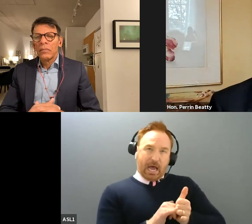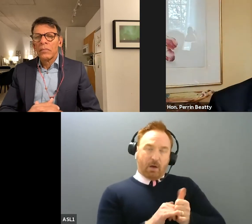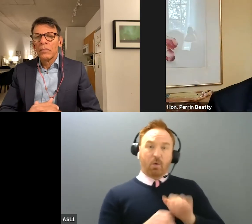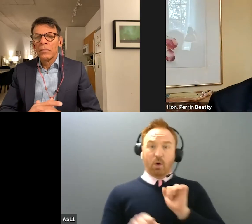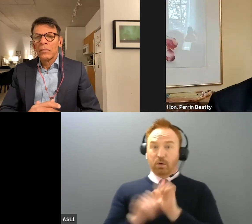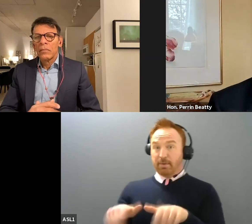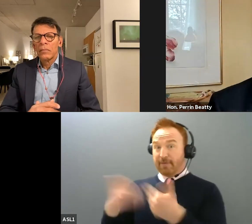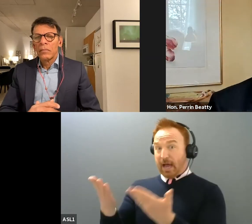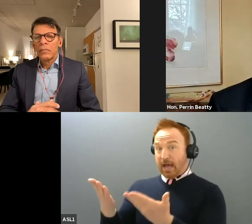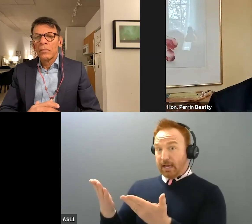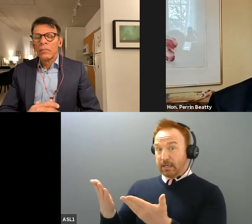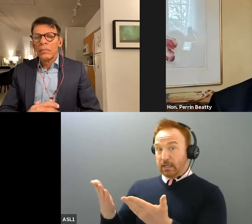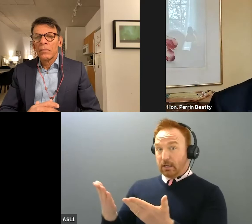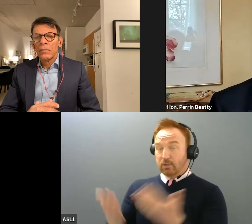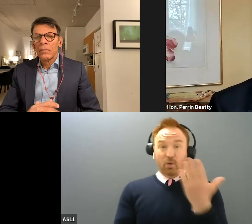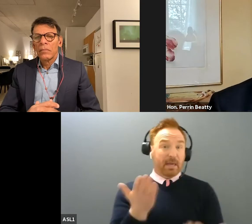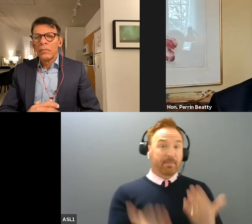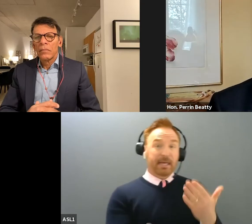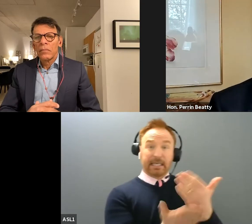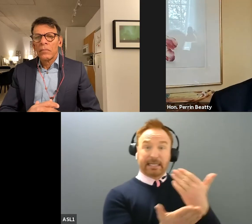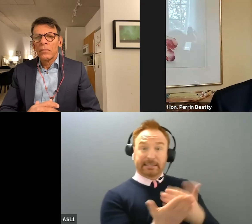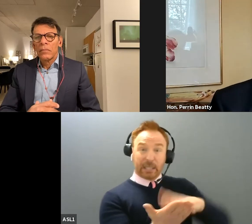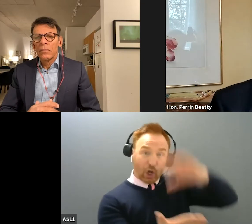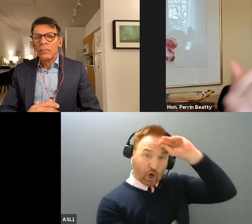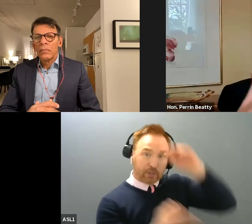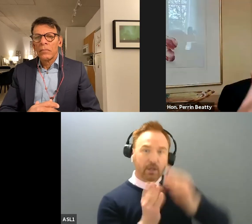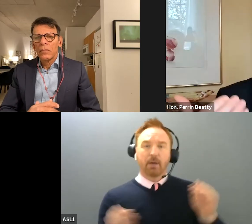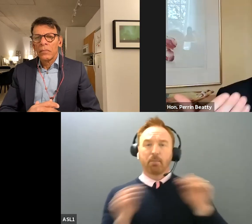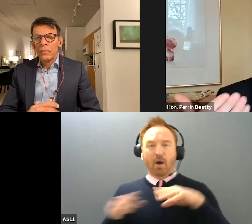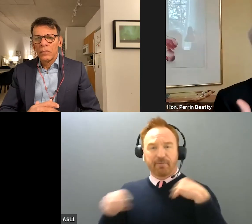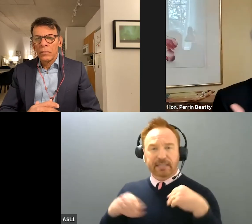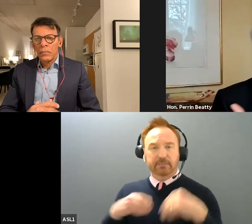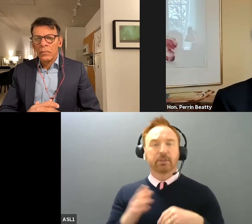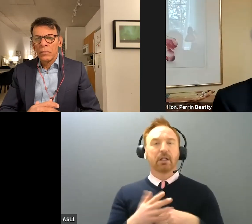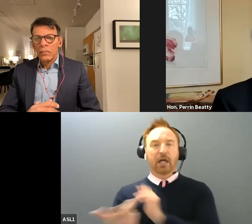is the need to be more flexible, more accommodating, and to design the organization